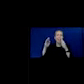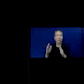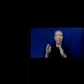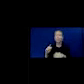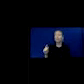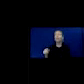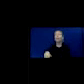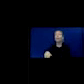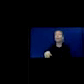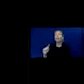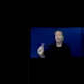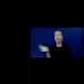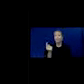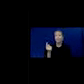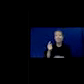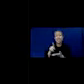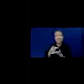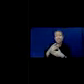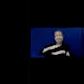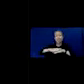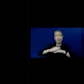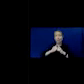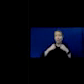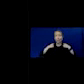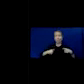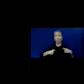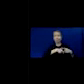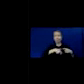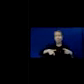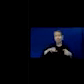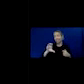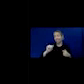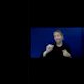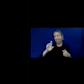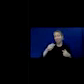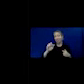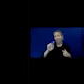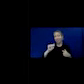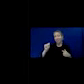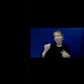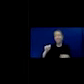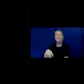heart pants with his camouflage sweatshirt and John Deere hat.